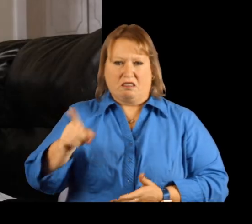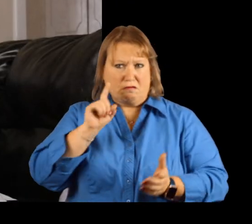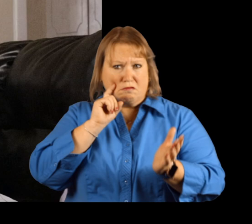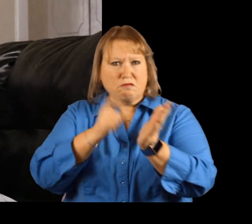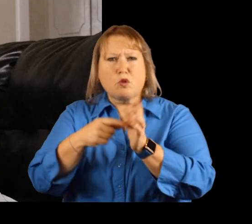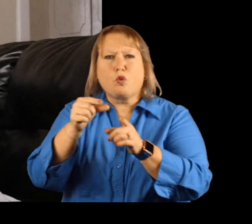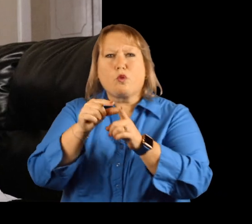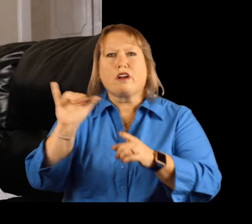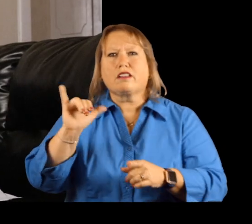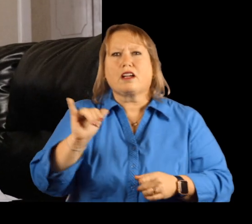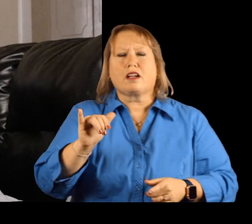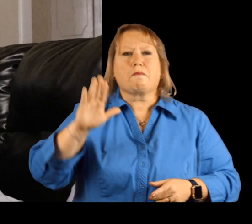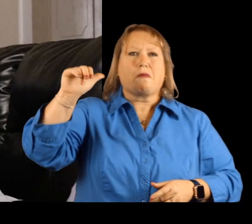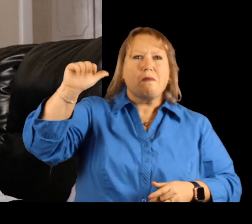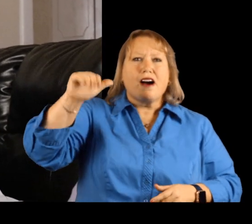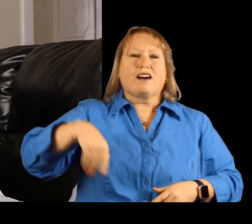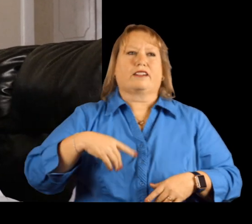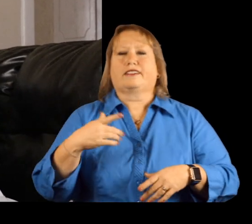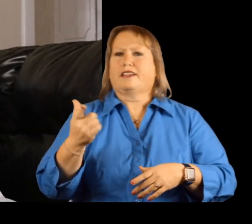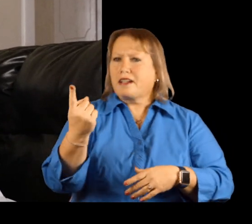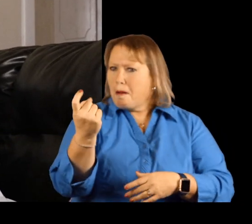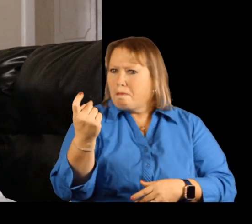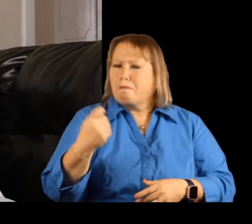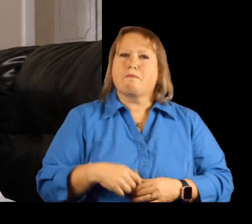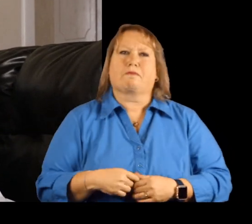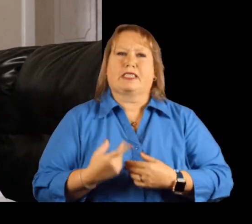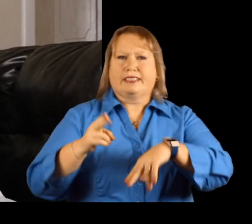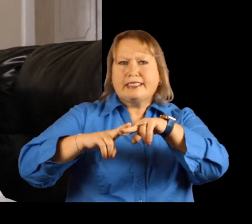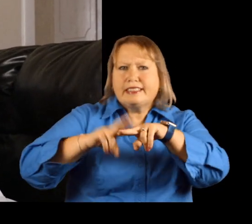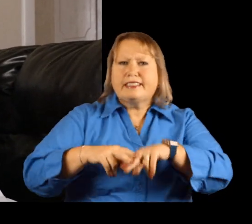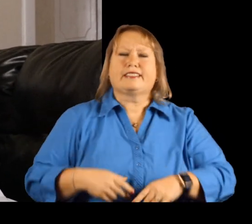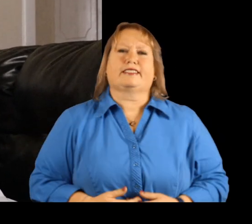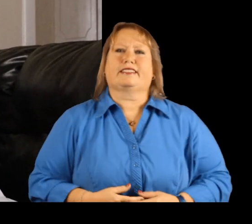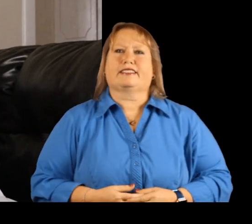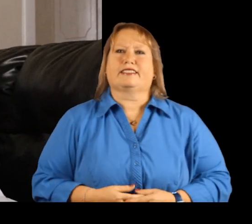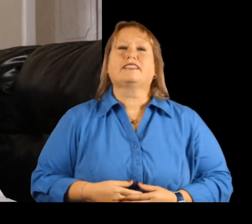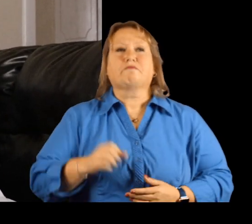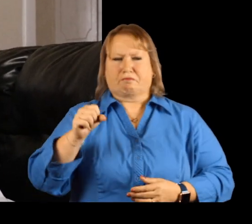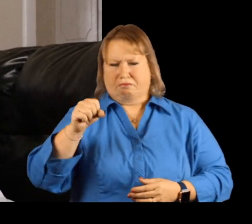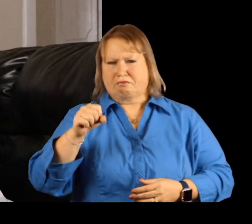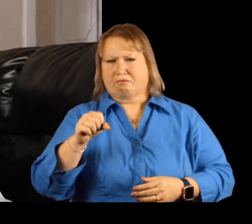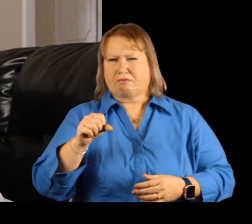Does Cayden recognize words such as bye-bye, come, up, sit? Yes.